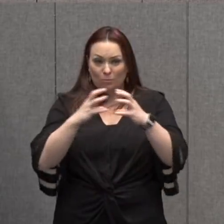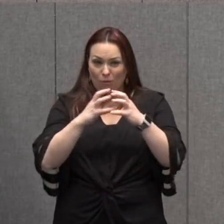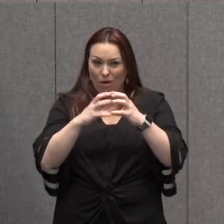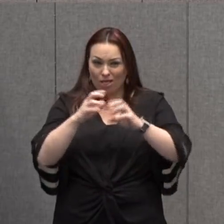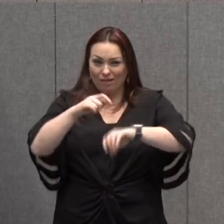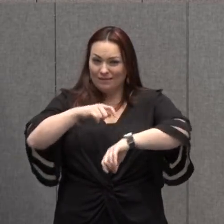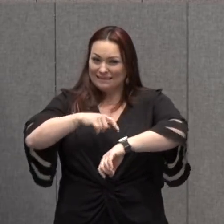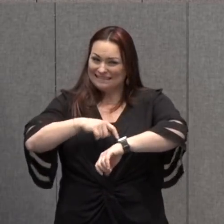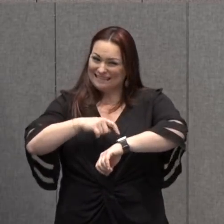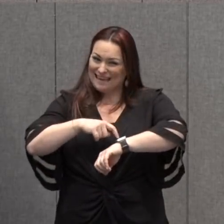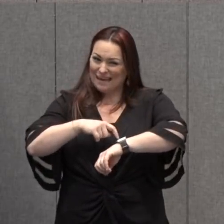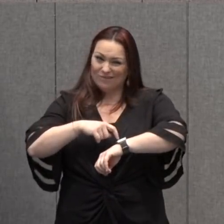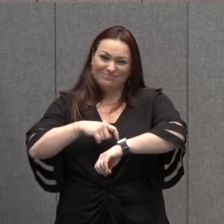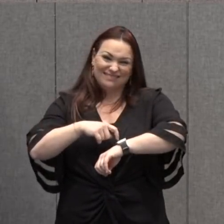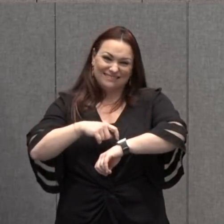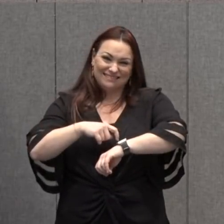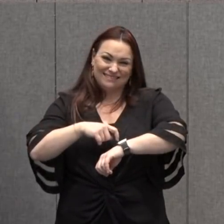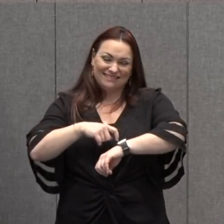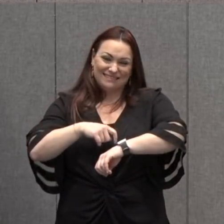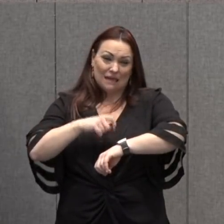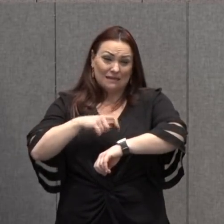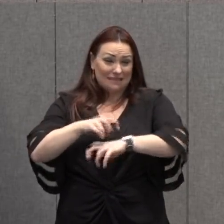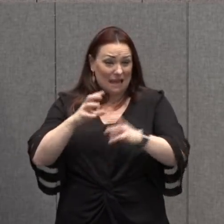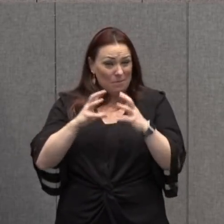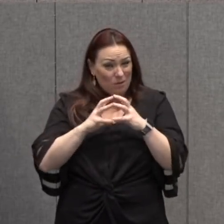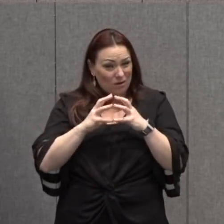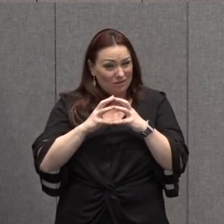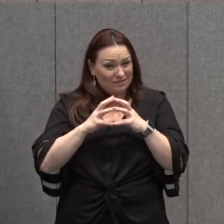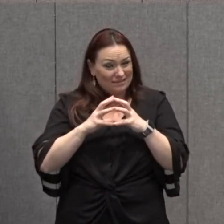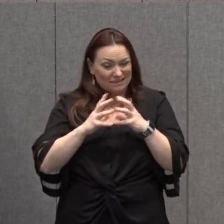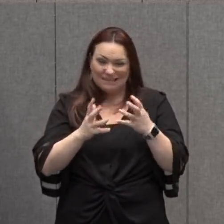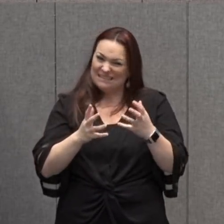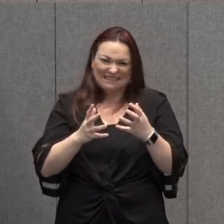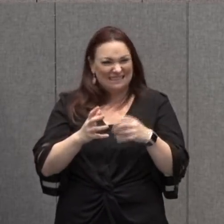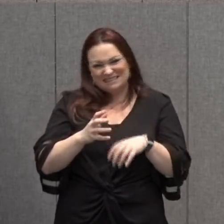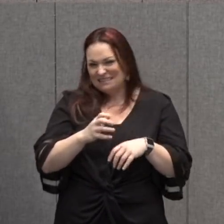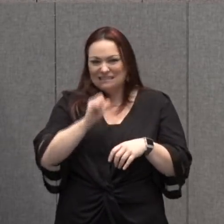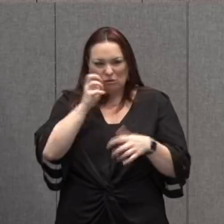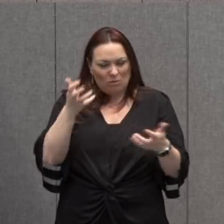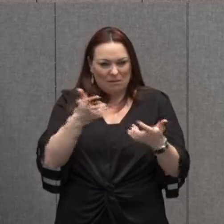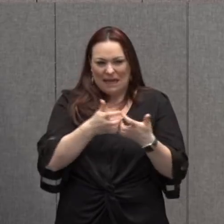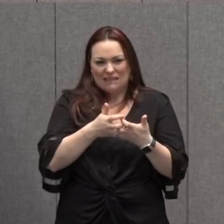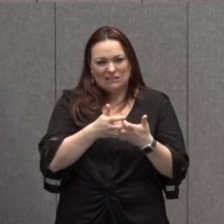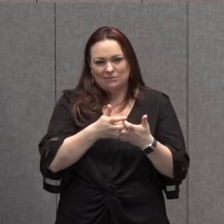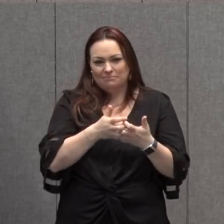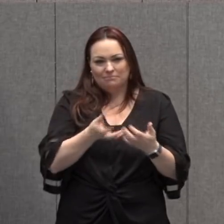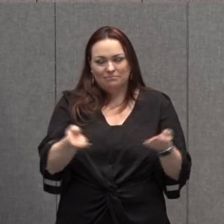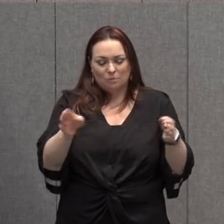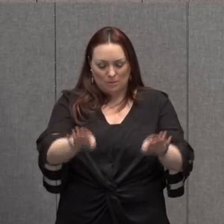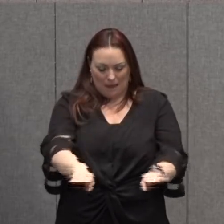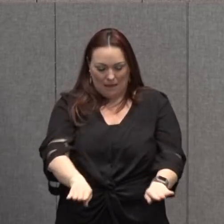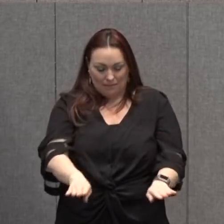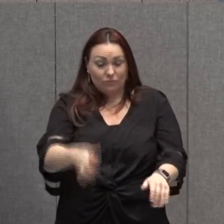Hm, time, no. Okay, I'm gonna put it back down there, and there so she can remember.